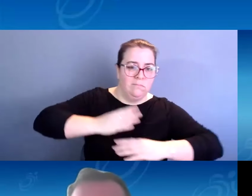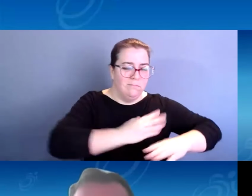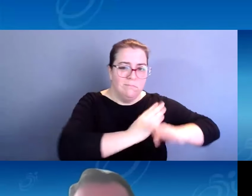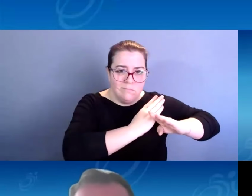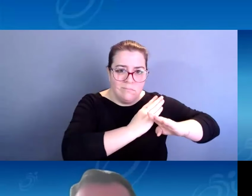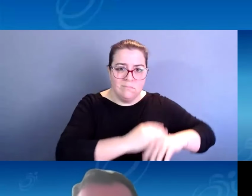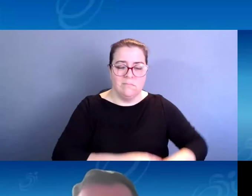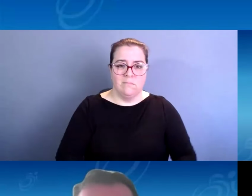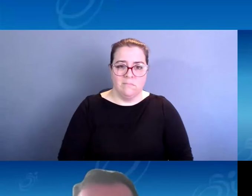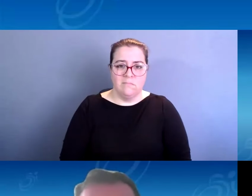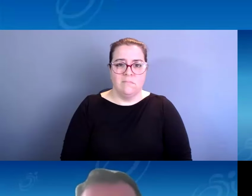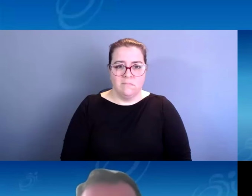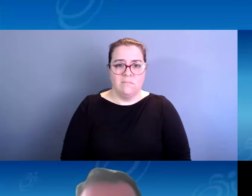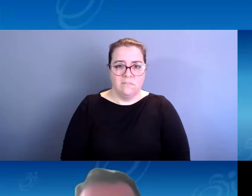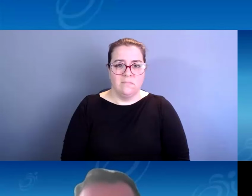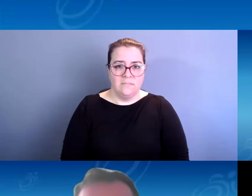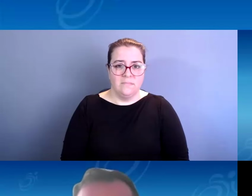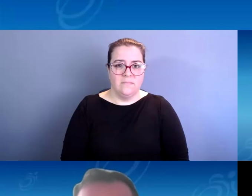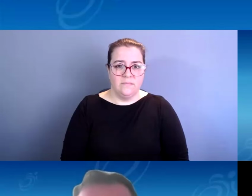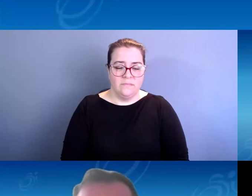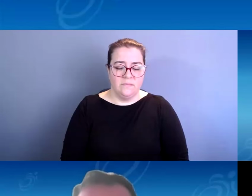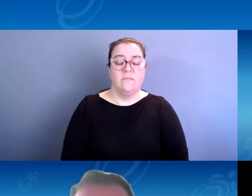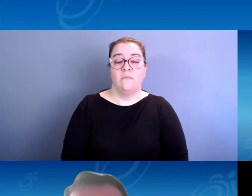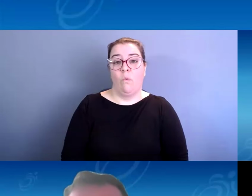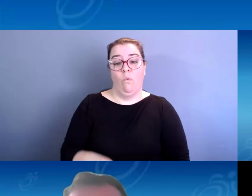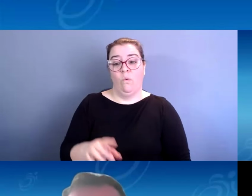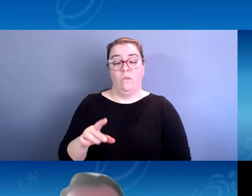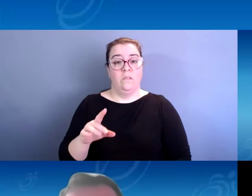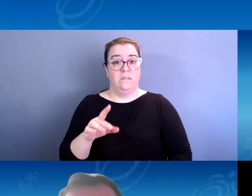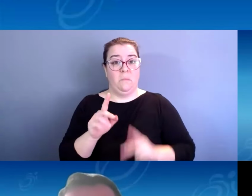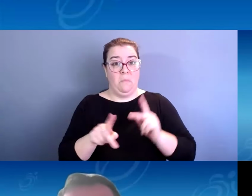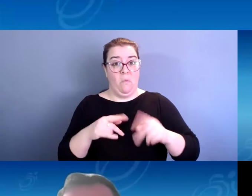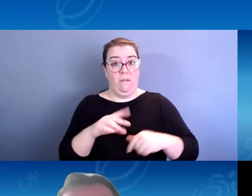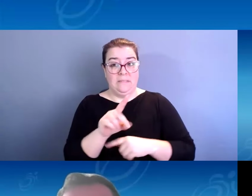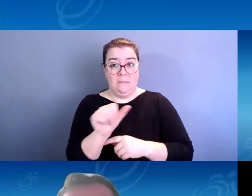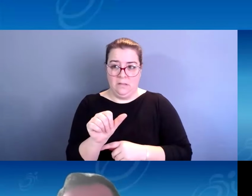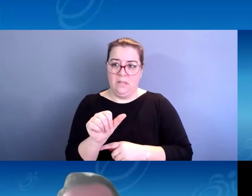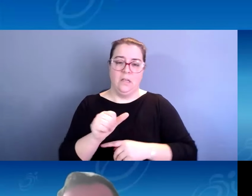And it starts with getting into an organization. But there are those of us who